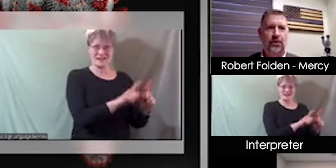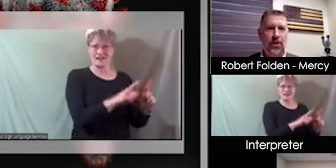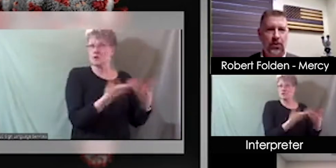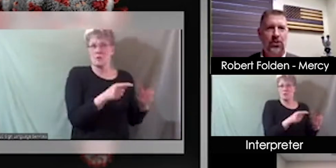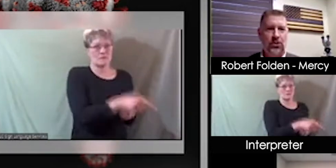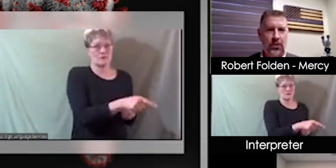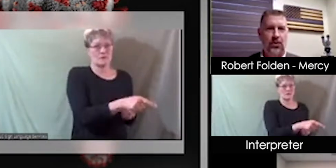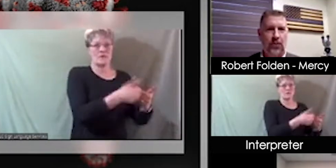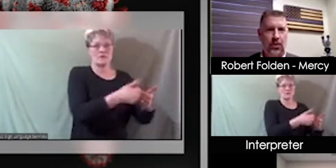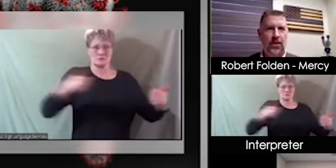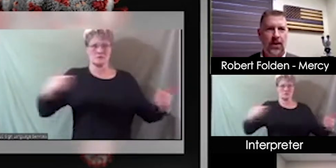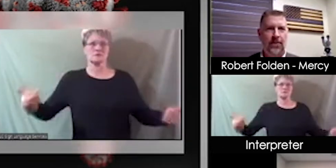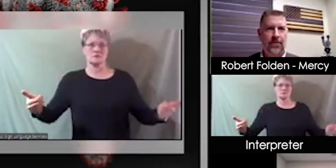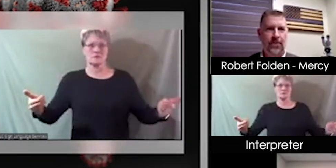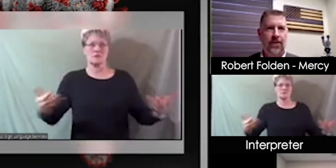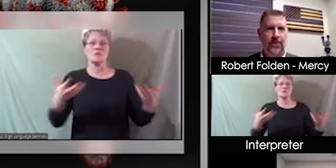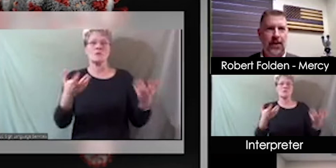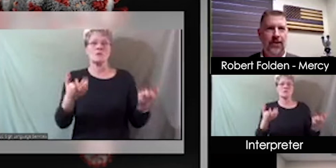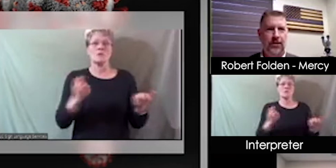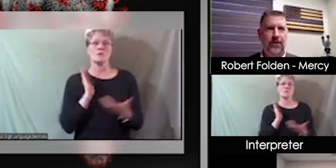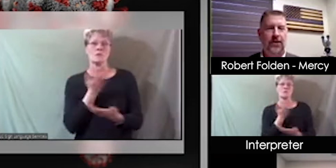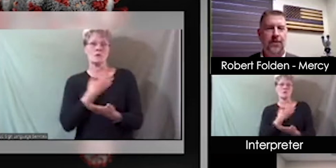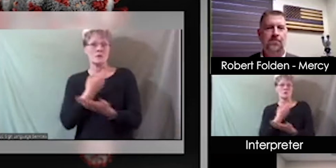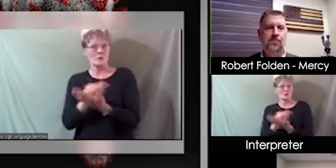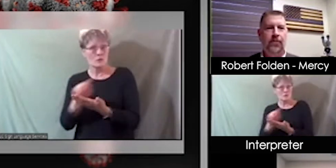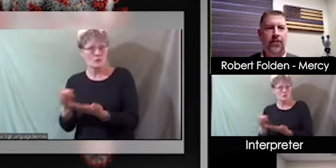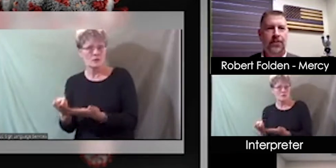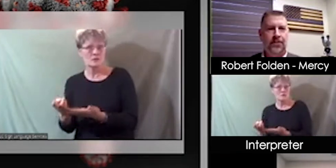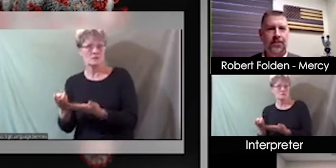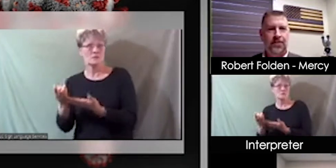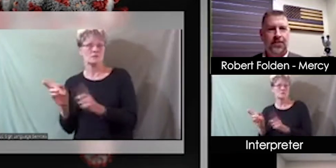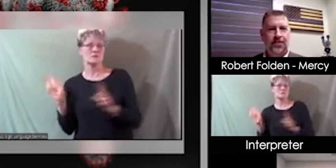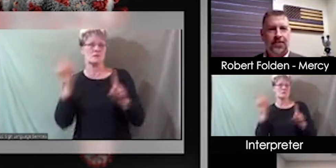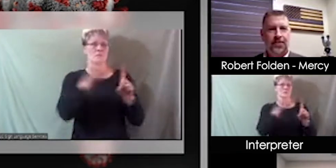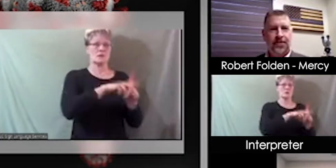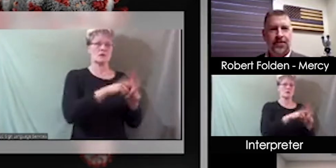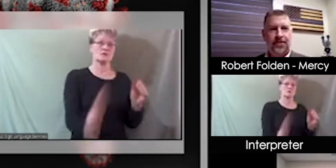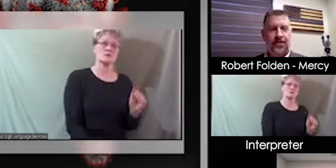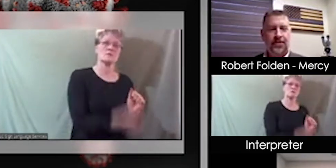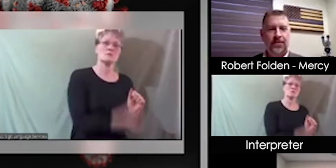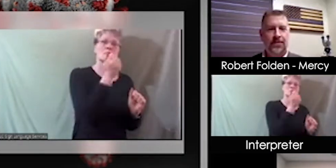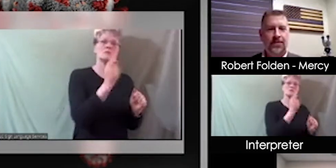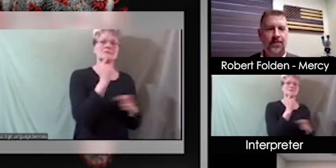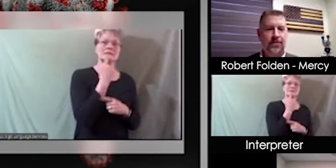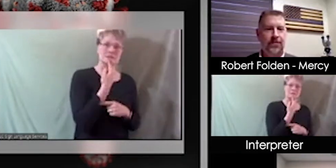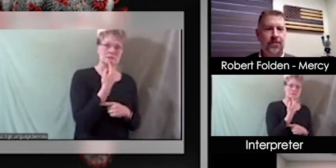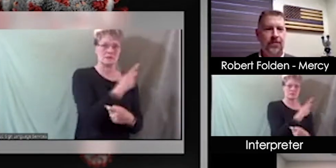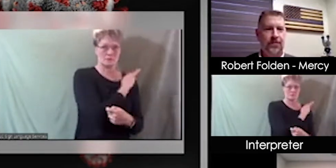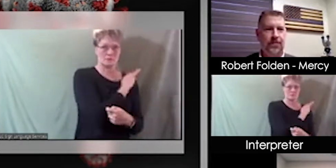the most critical of of patients.